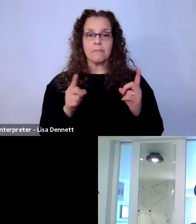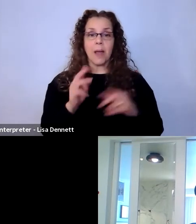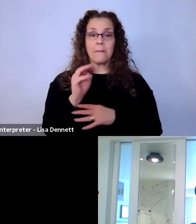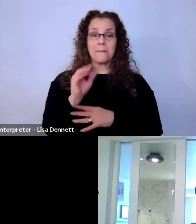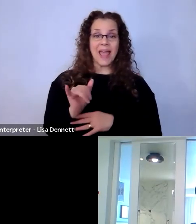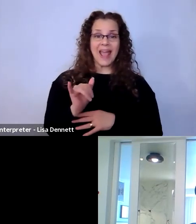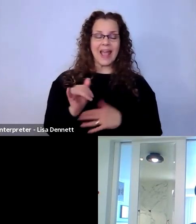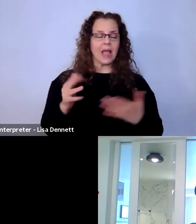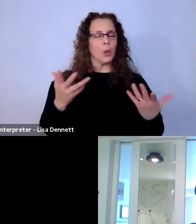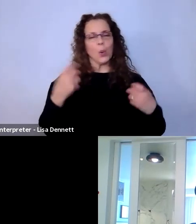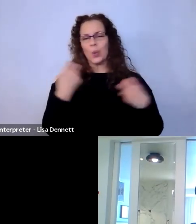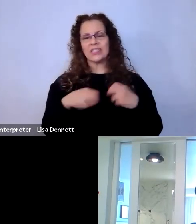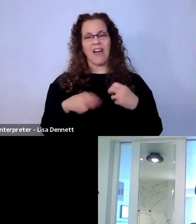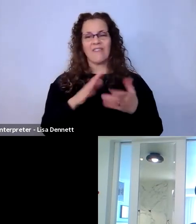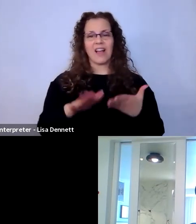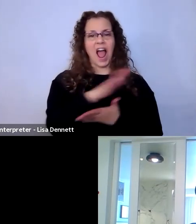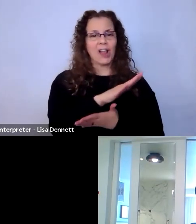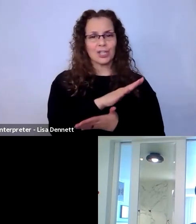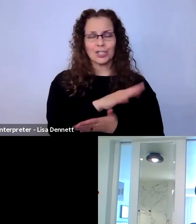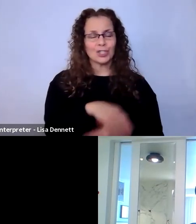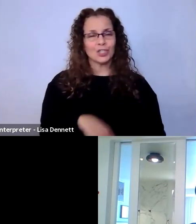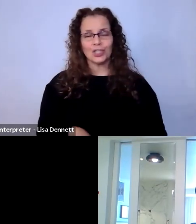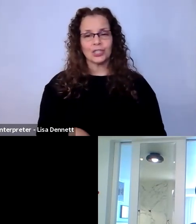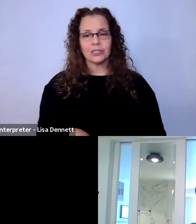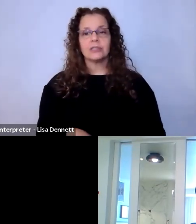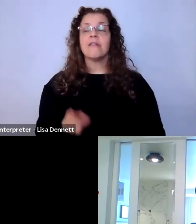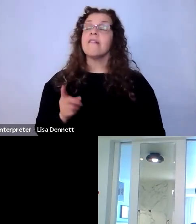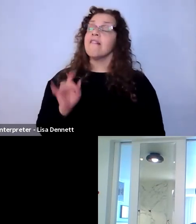And my answer to that one is that there's been a little movement here by genesis